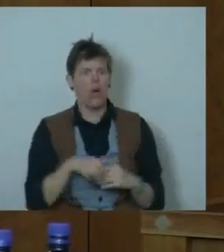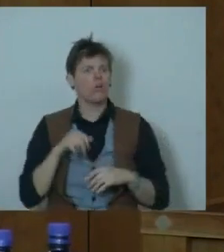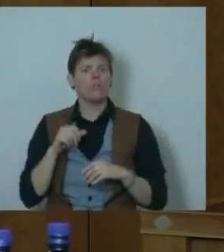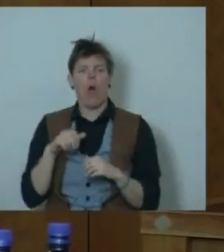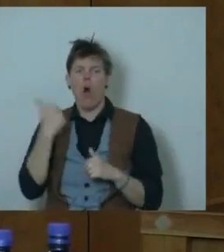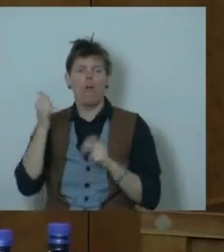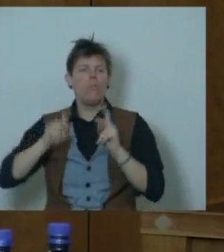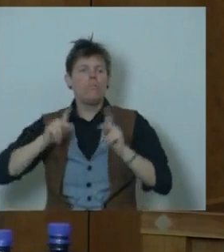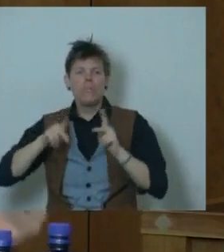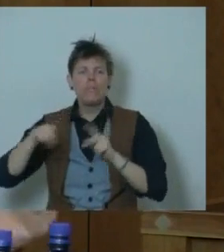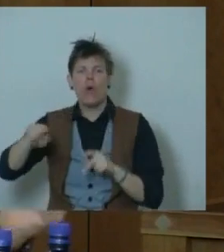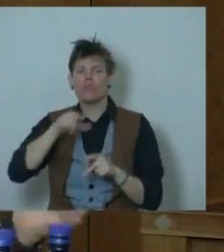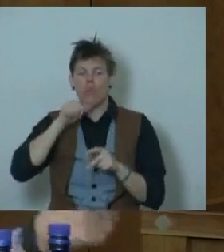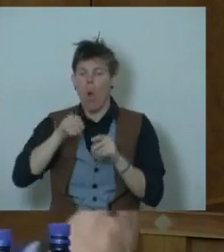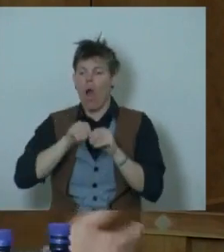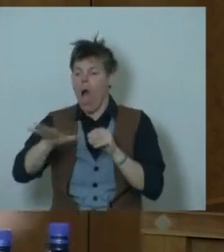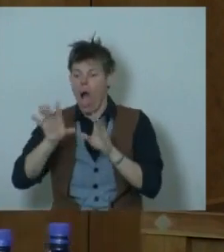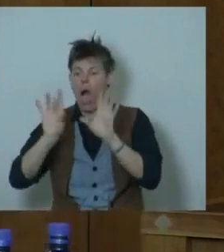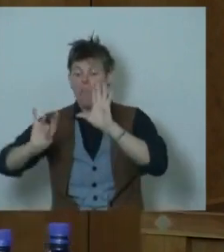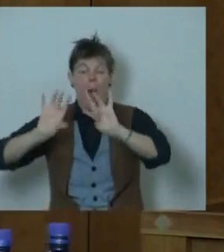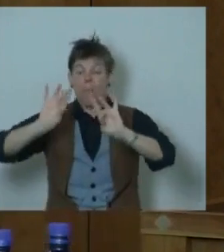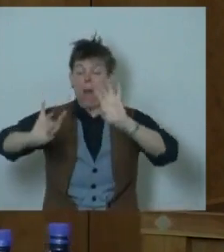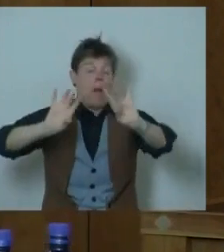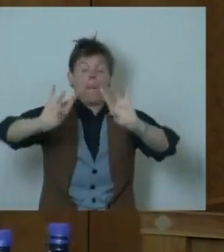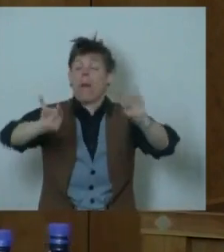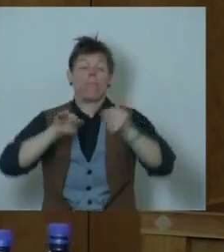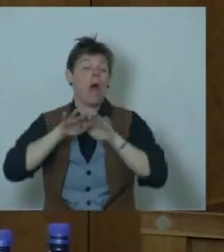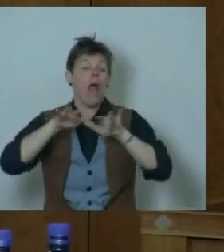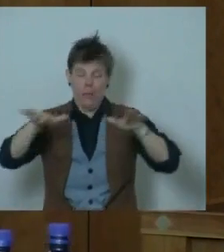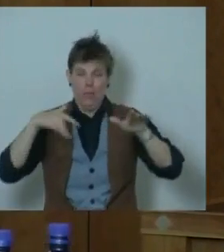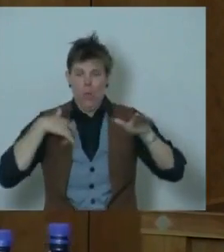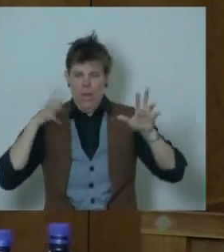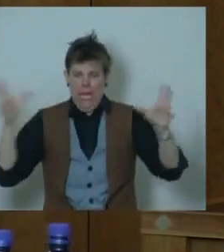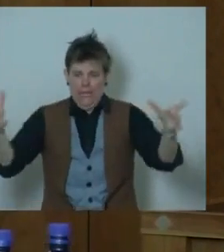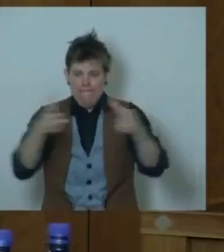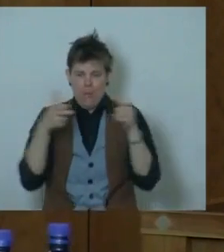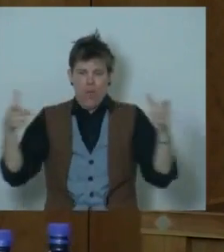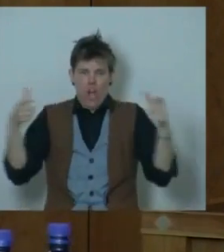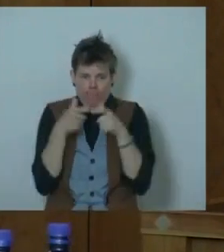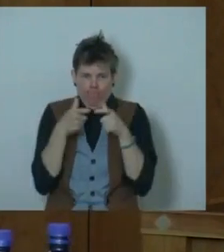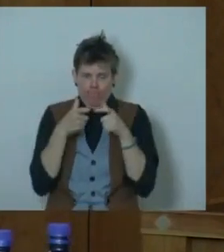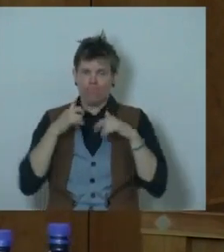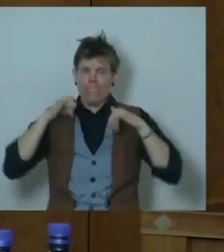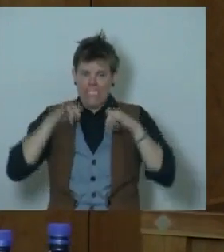THEN THE PERSON DOES NOT AFFECT TWO OR 10 PEOPLE.